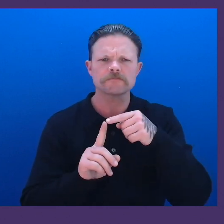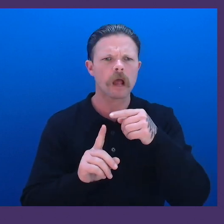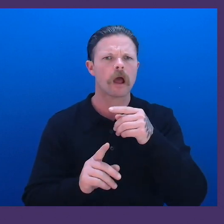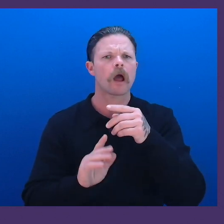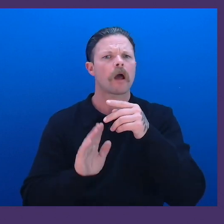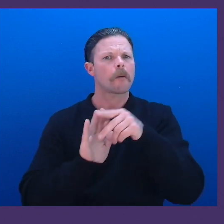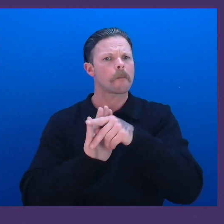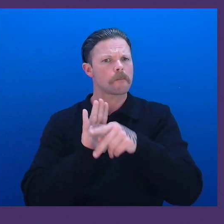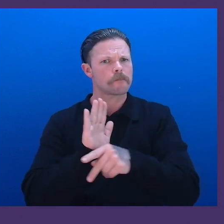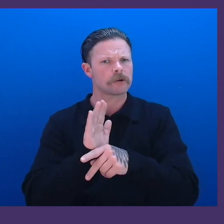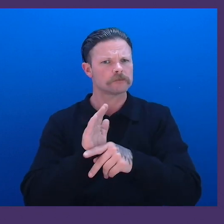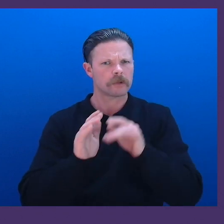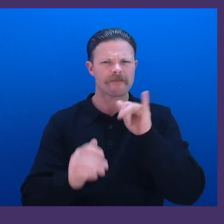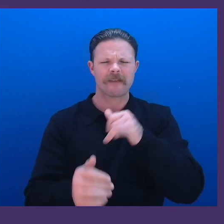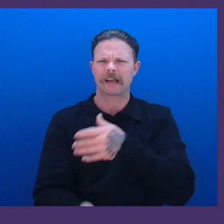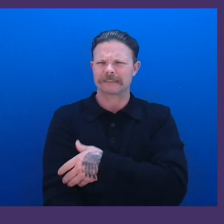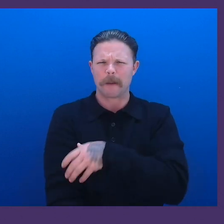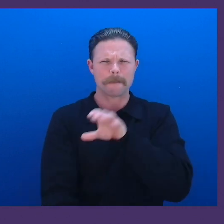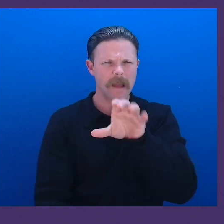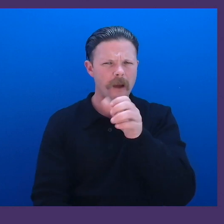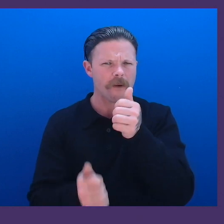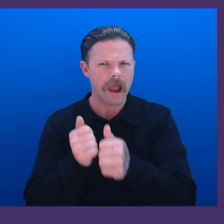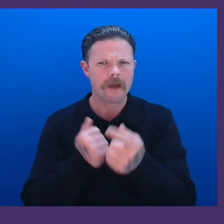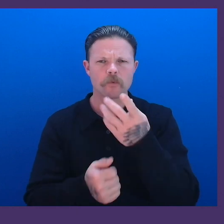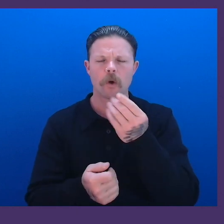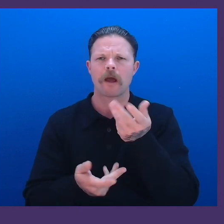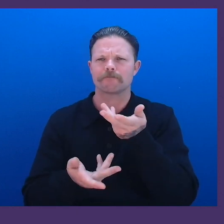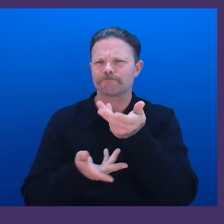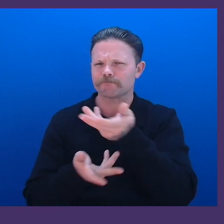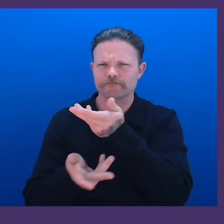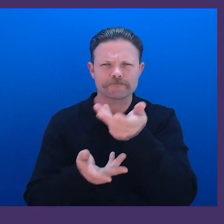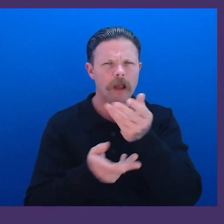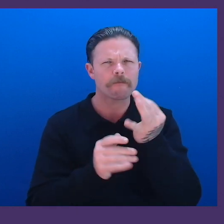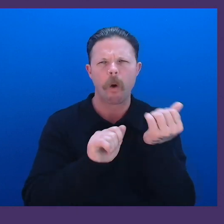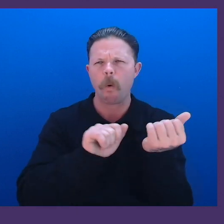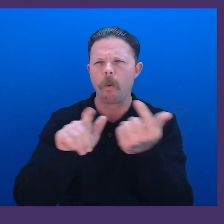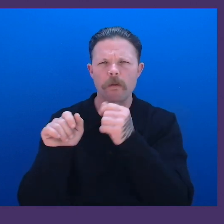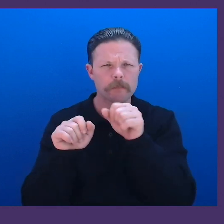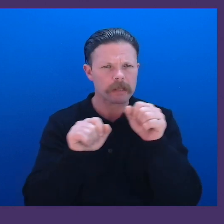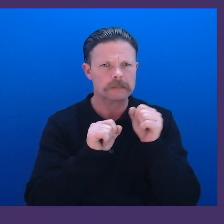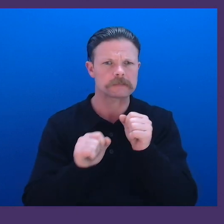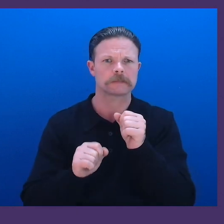and engaging people of all abilities. Because well, AI as a technology should be accessible